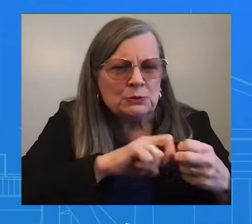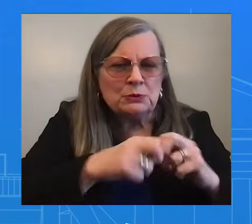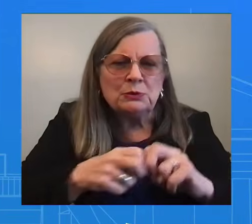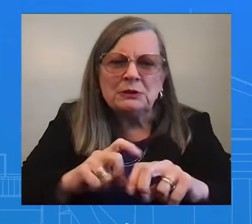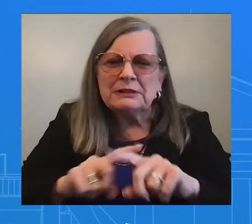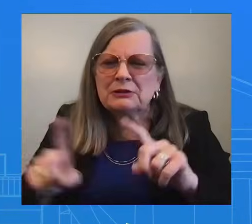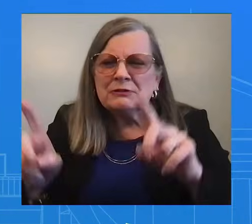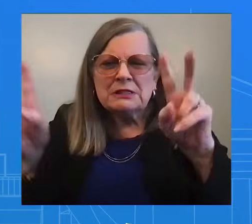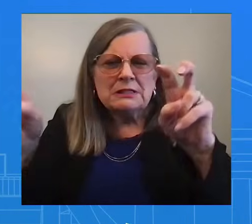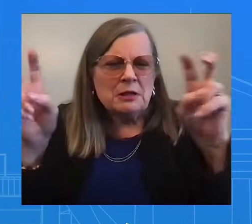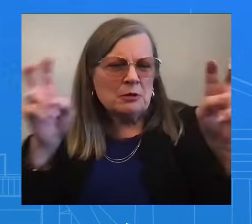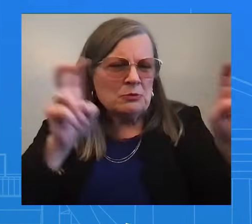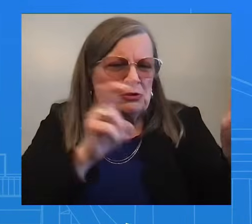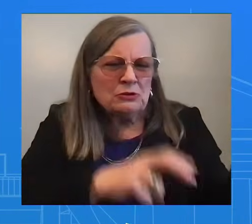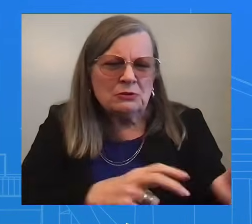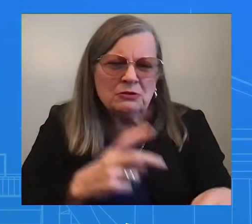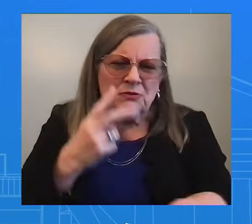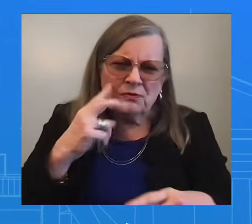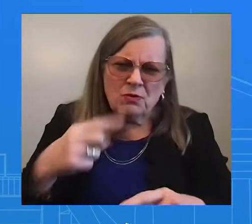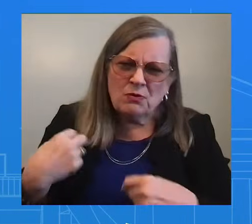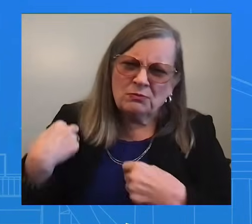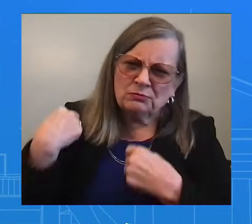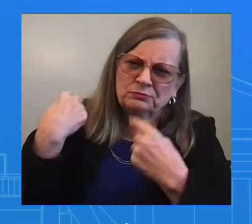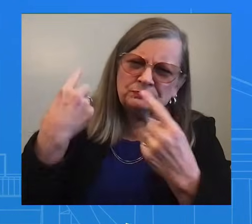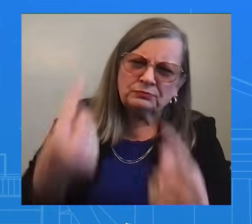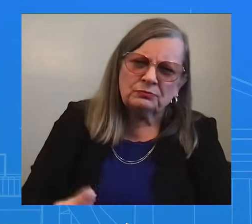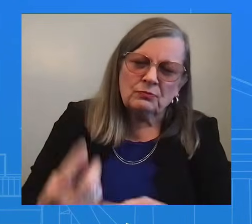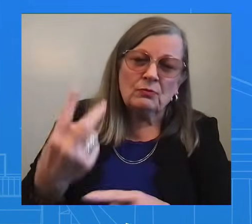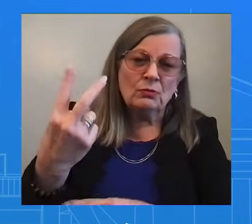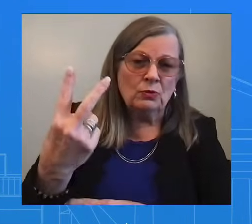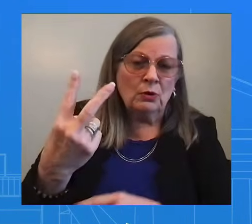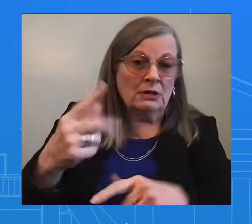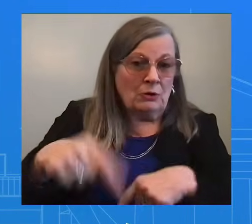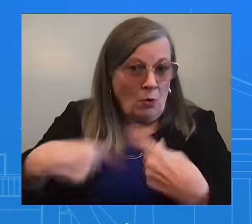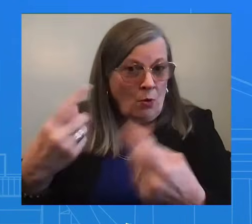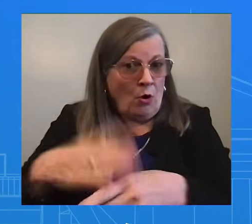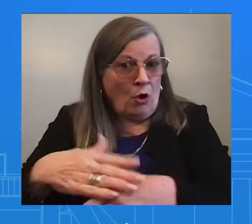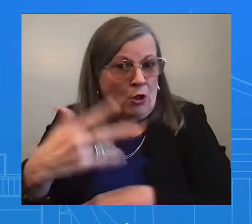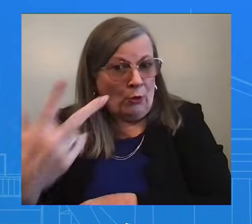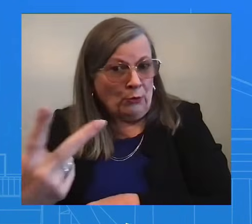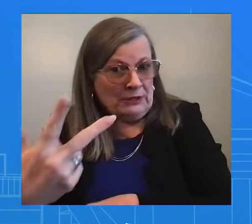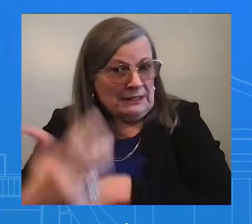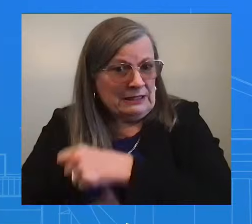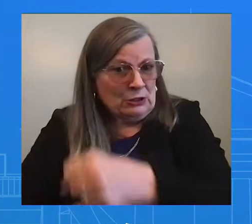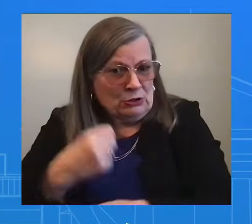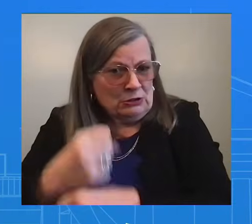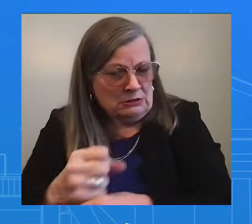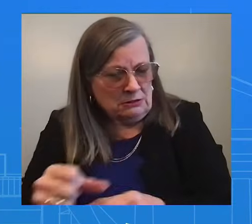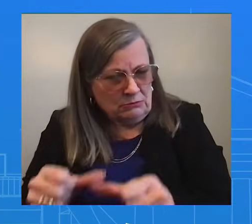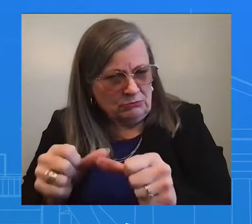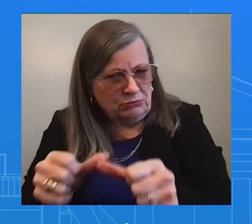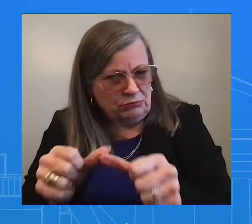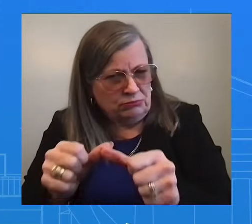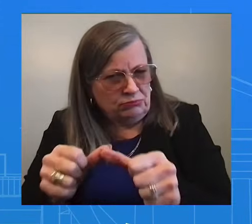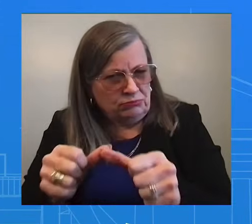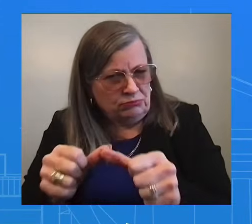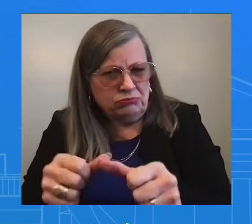two, almost three years, and they've been successful. So, we're going to continue to do that and stay steadfast on that. The Press: Just following up on that. Is it fair, then, to say that the White House thinks